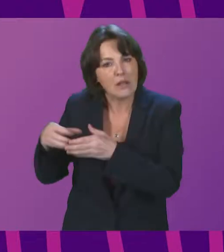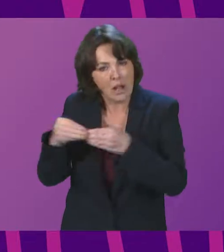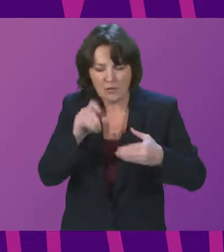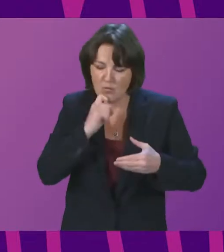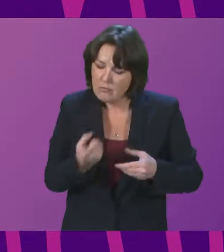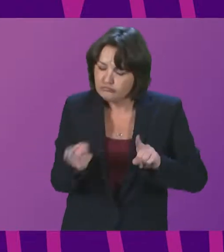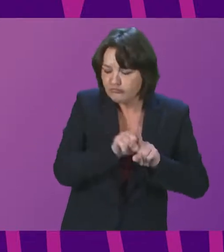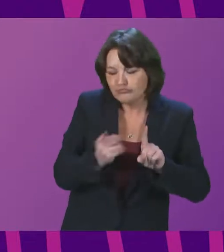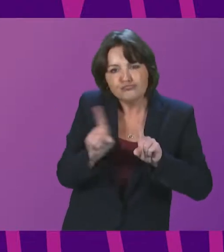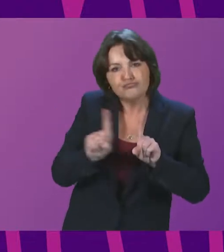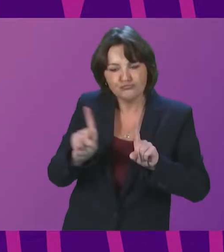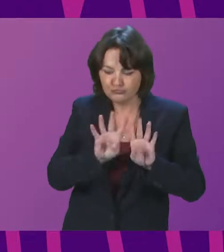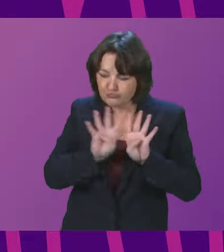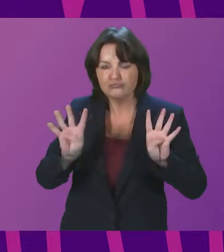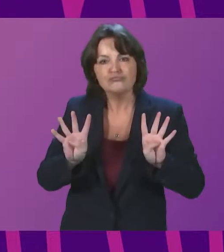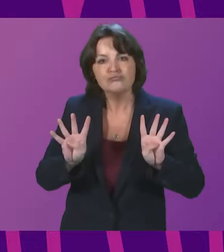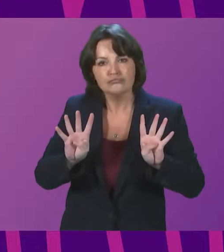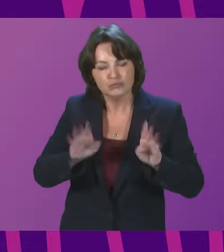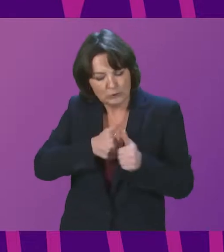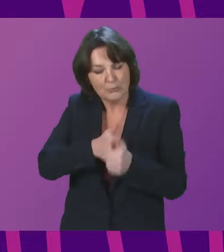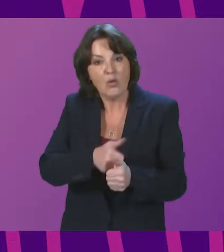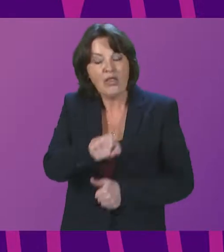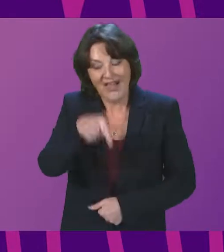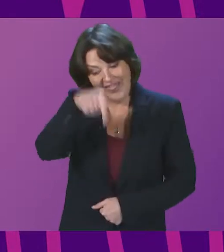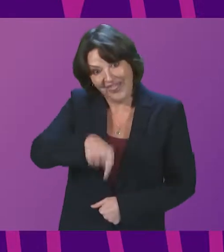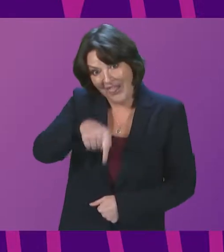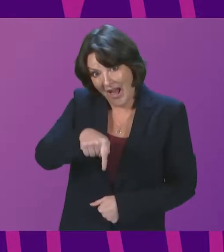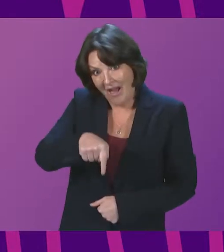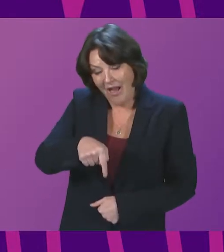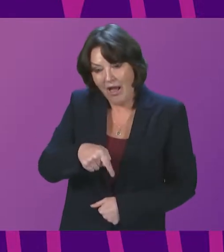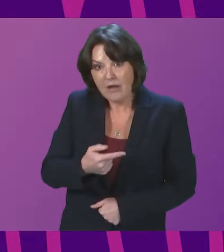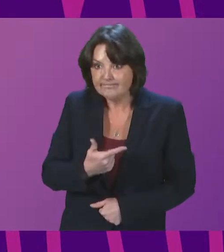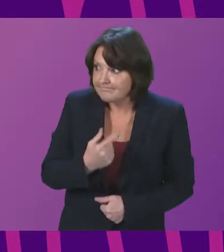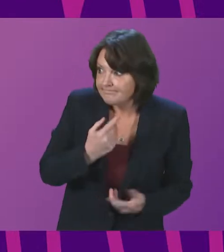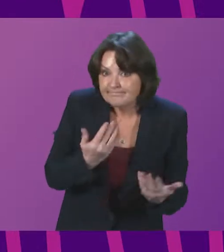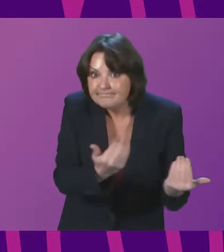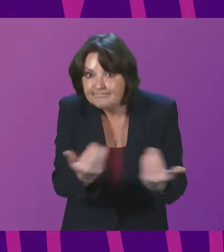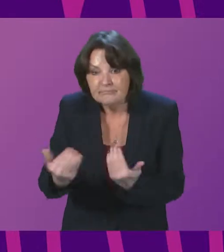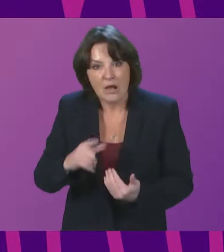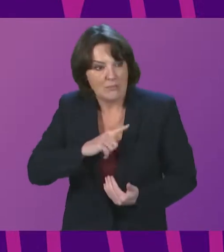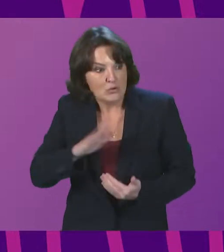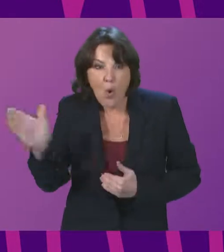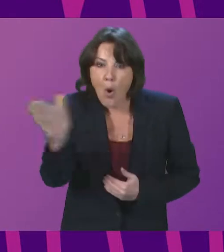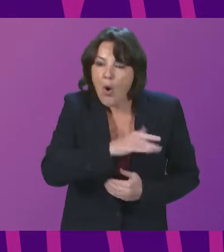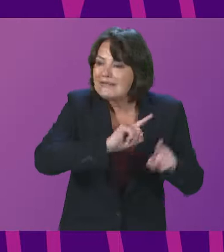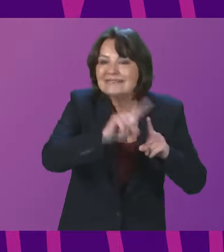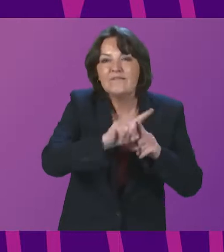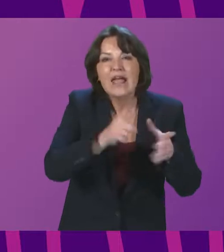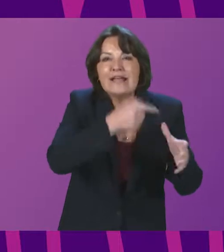The DEC appeal brings together all the aid agencies that are responding on the ground.